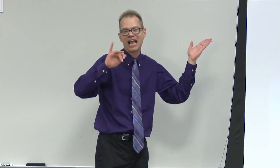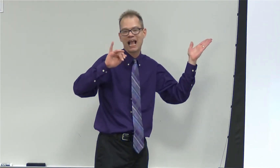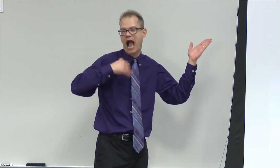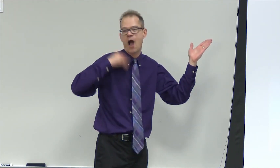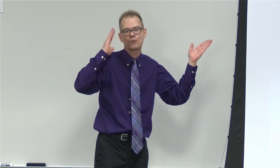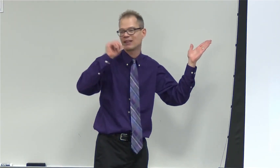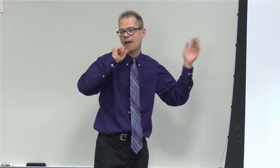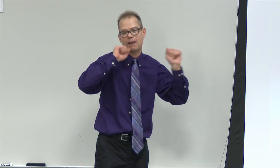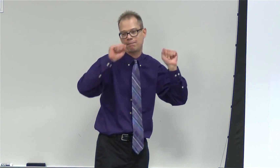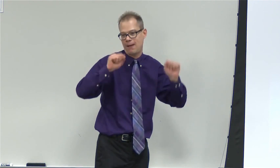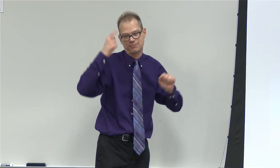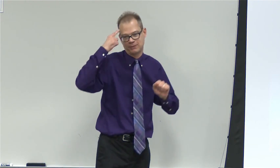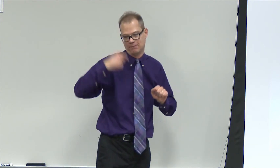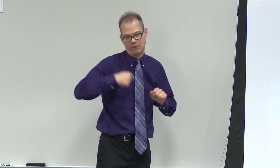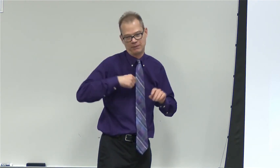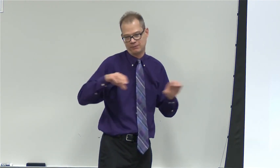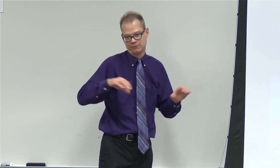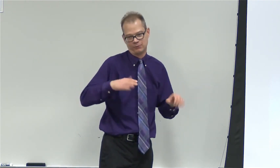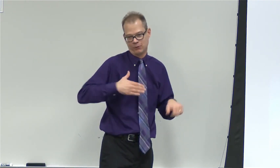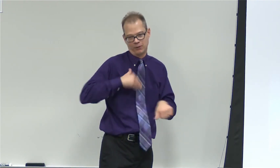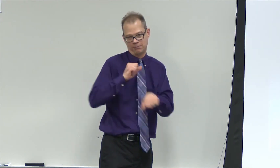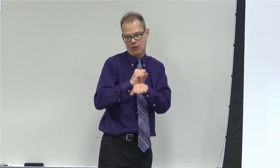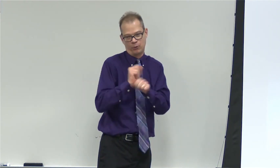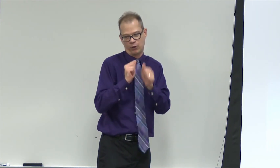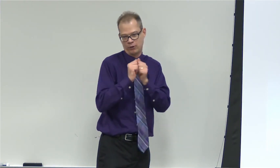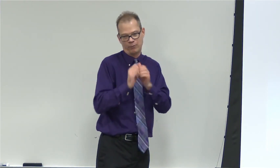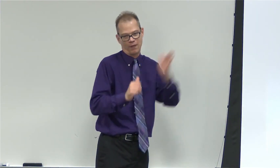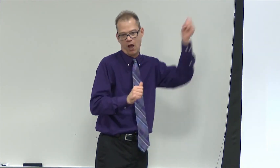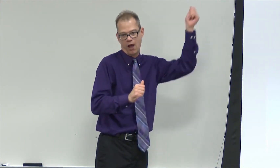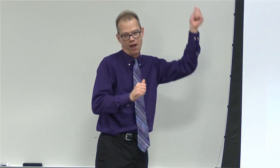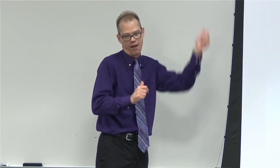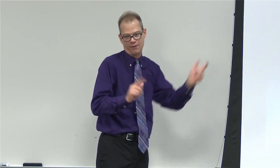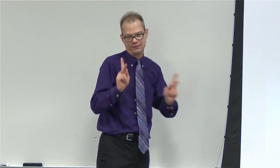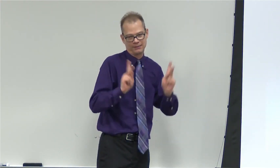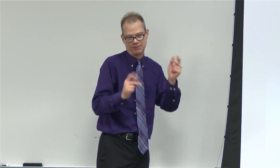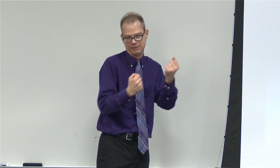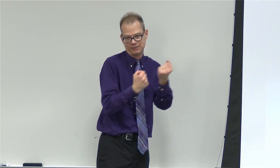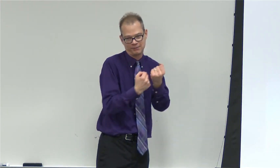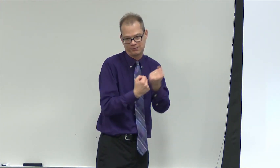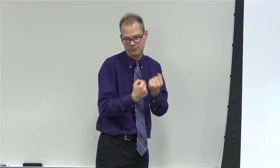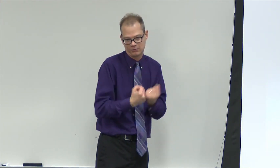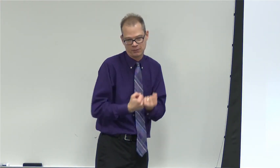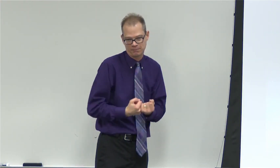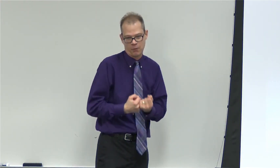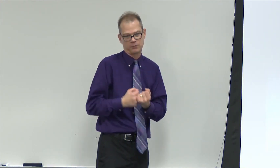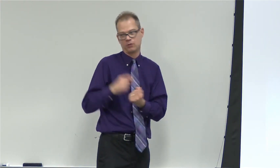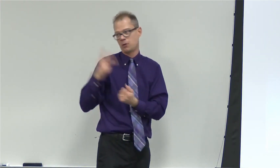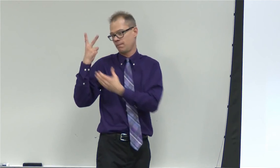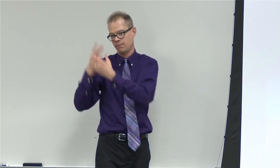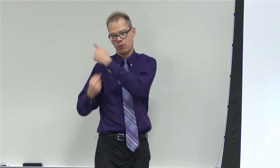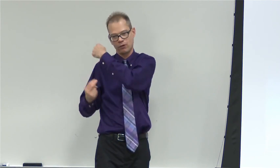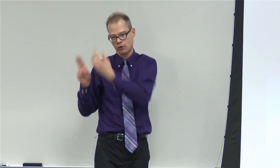So...I...It would not be possible for me to do the work that I have done without all the support